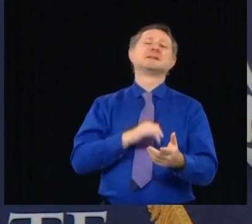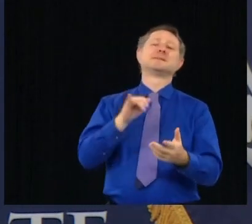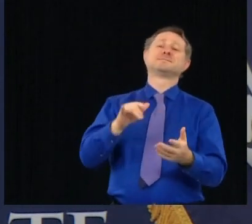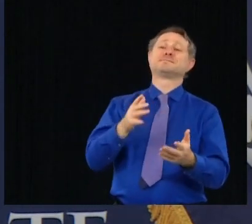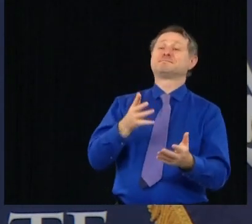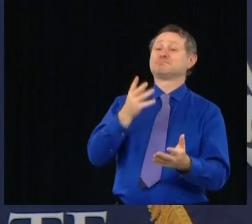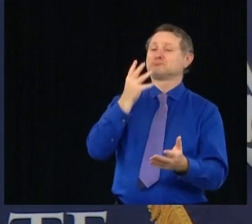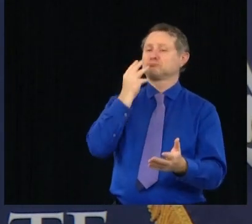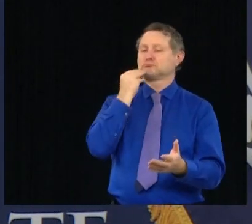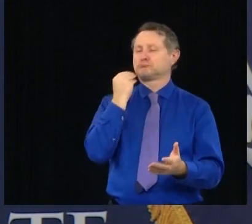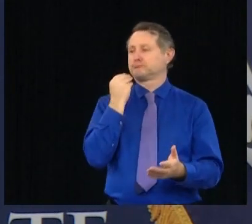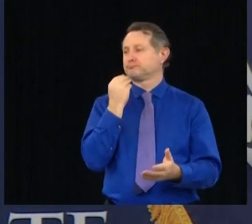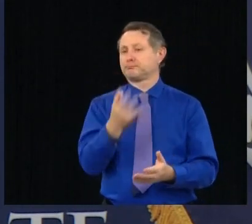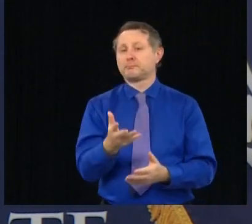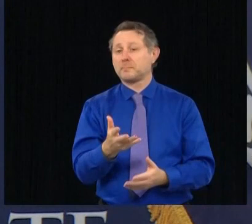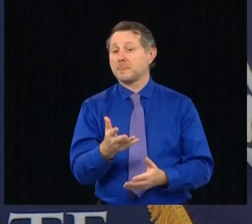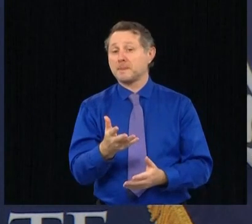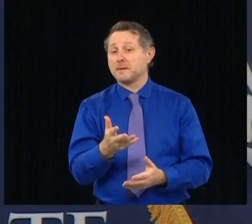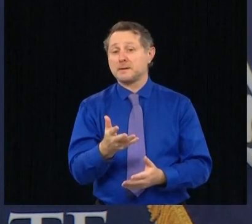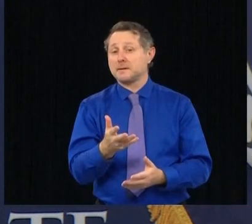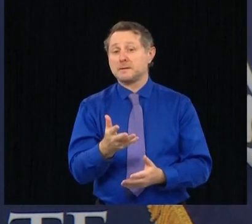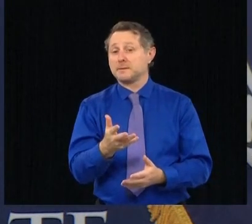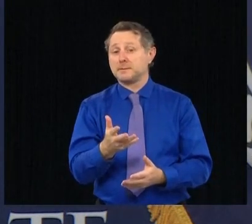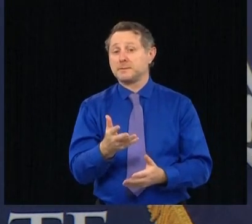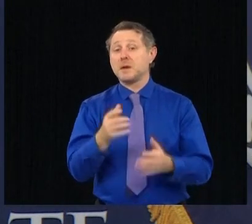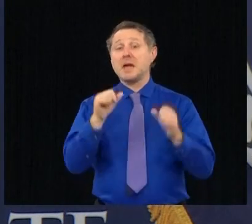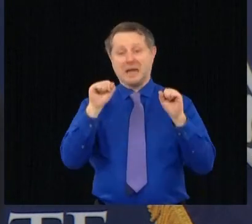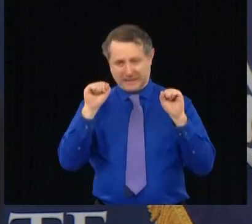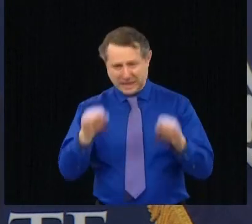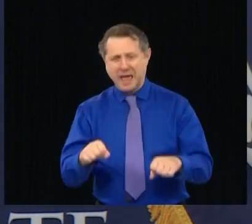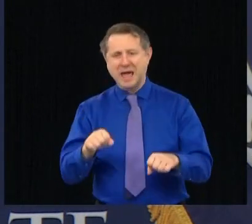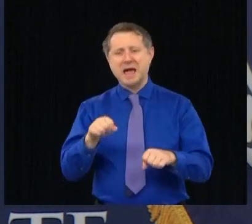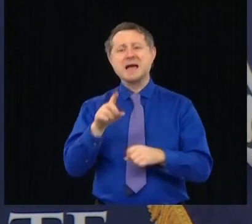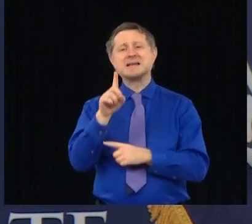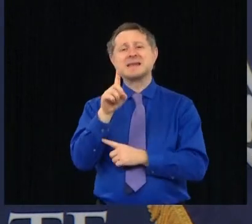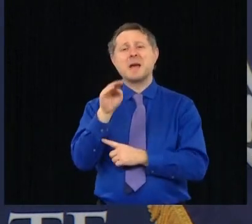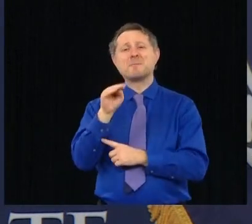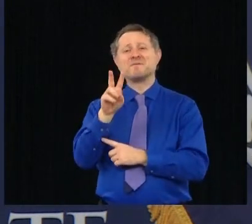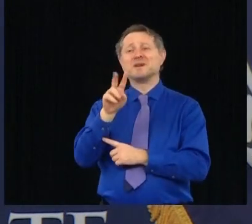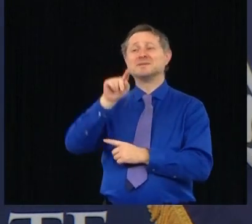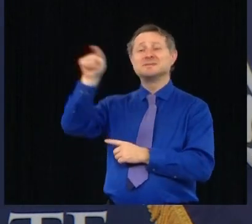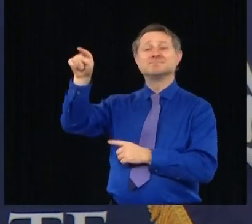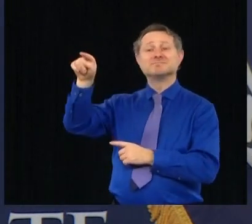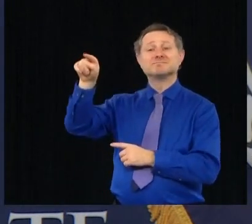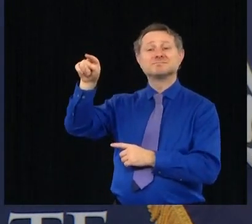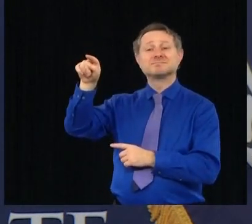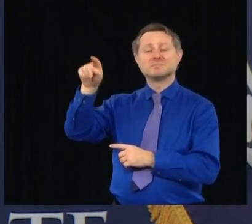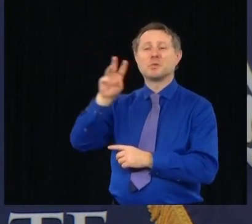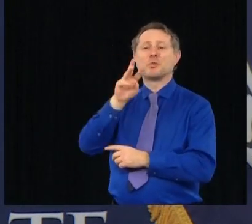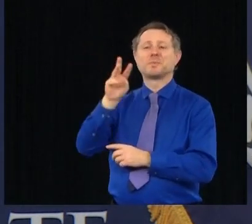JUST SO YOU KNOW DRIVER'S LICENSES, ET CETERA, YOU CANNOT